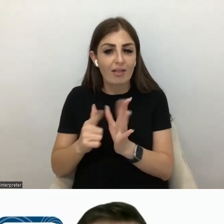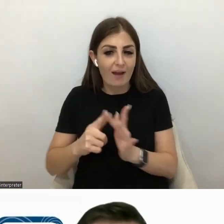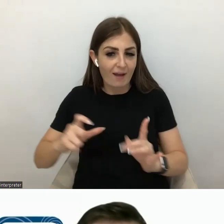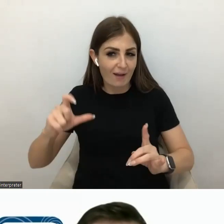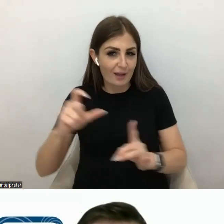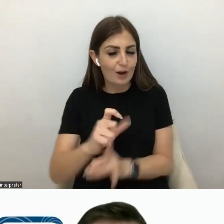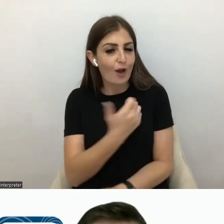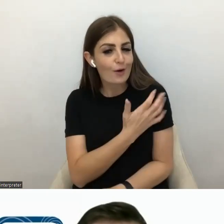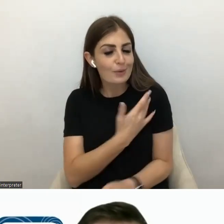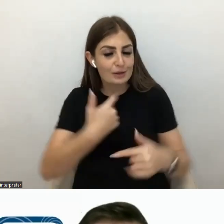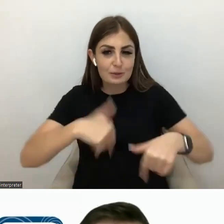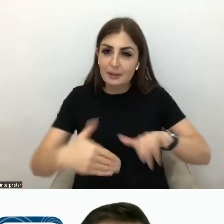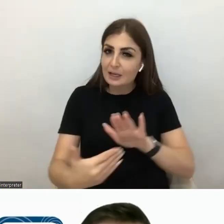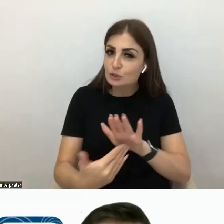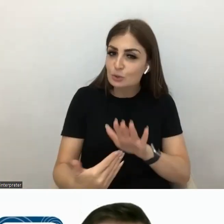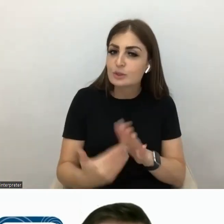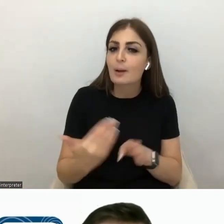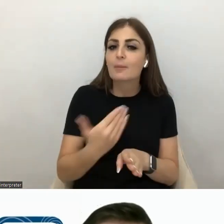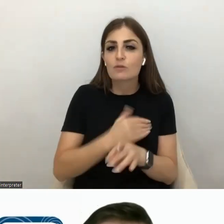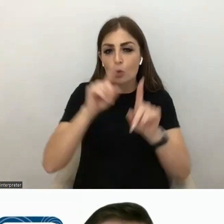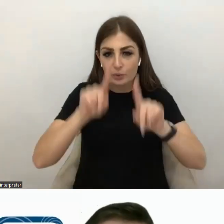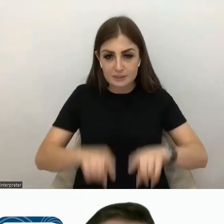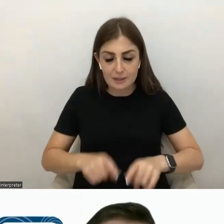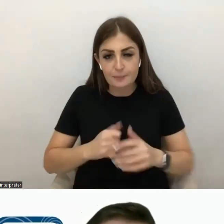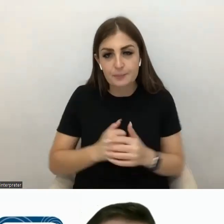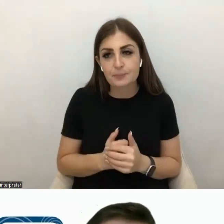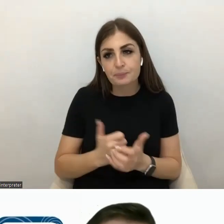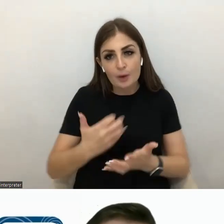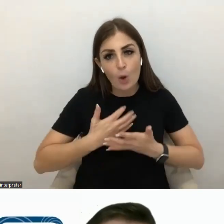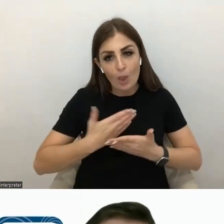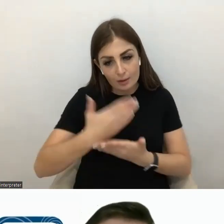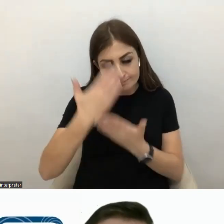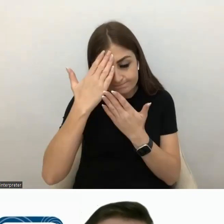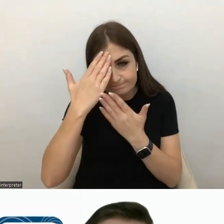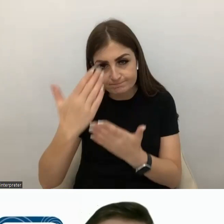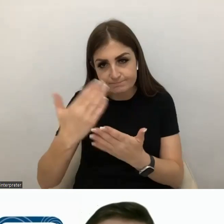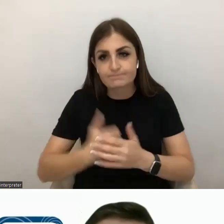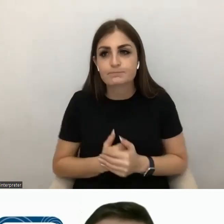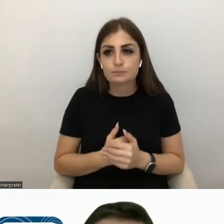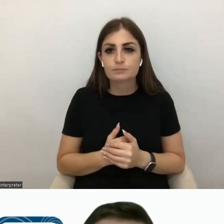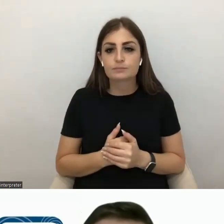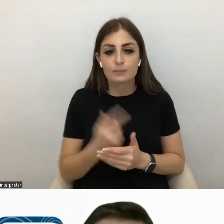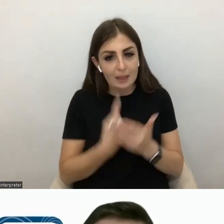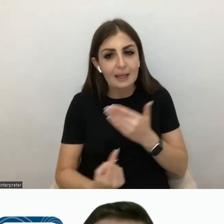Before we begin, I would like to acknowledge on behalf of the Independent Expert Review